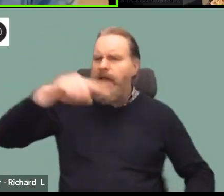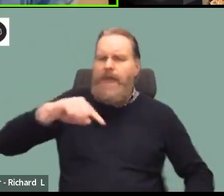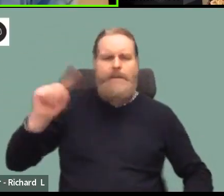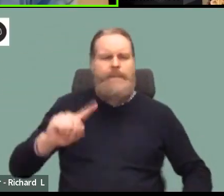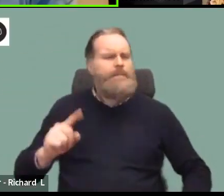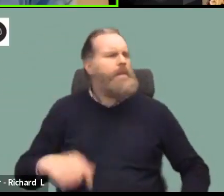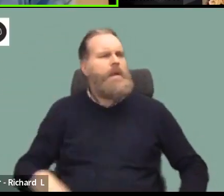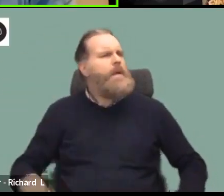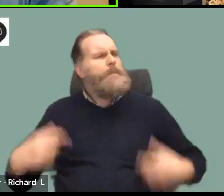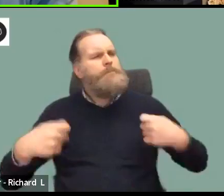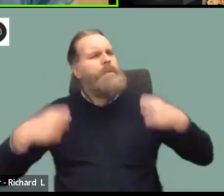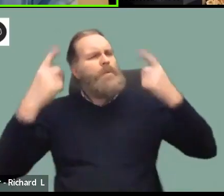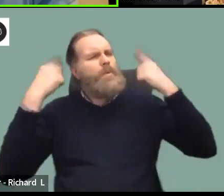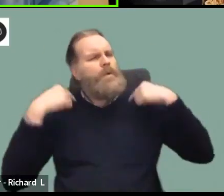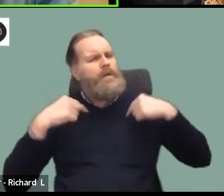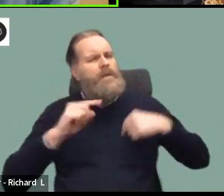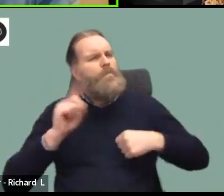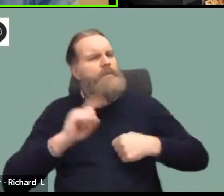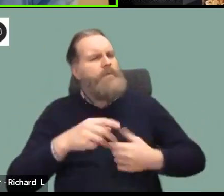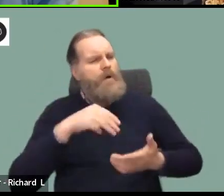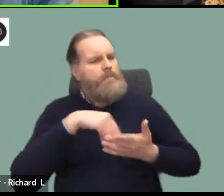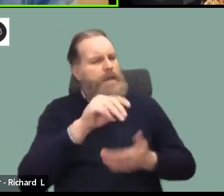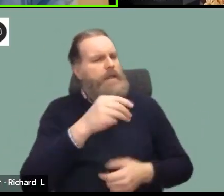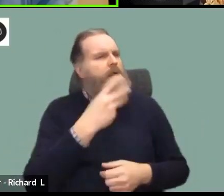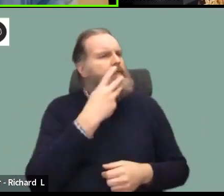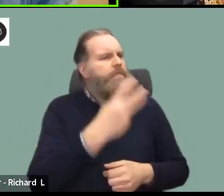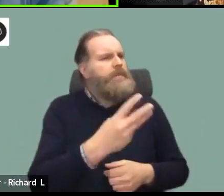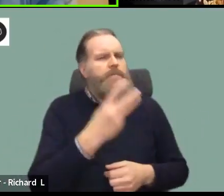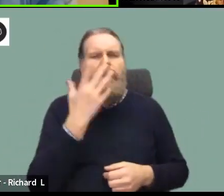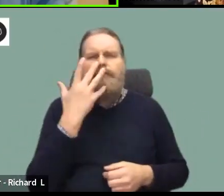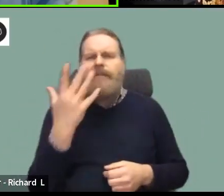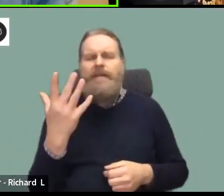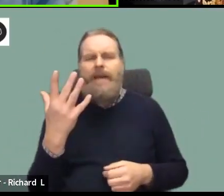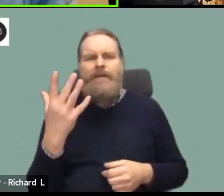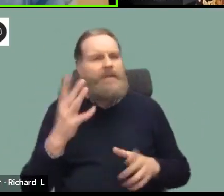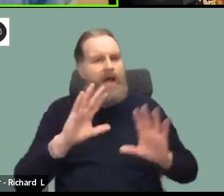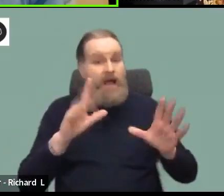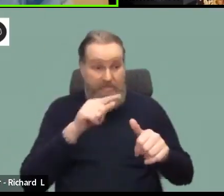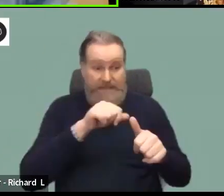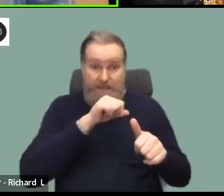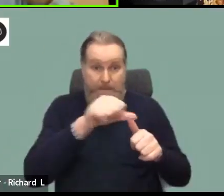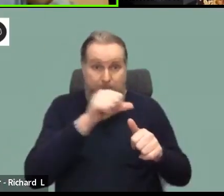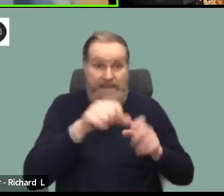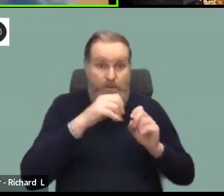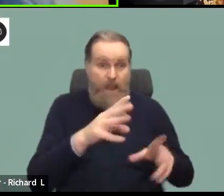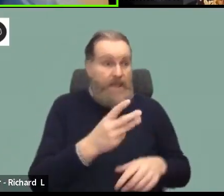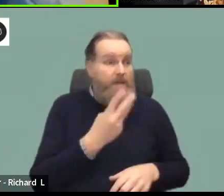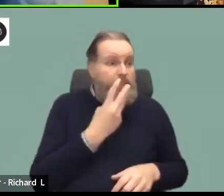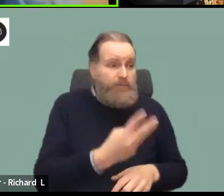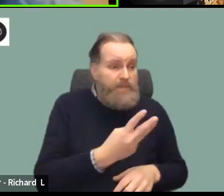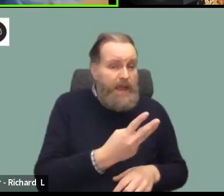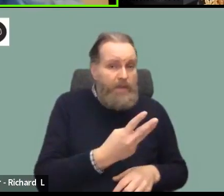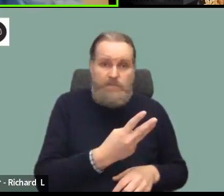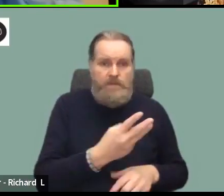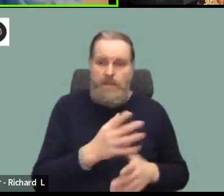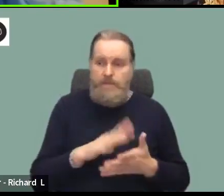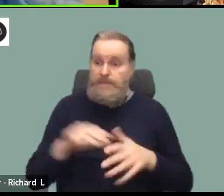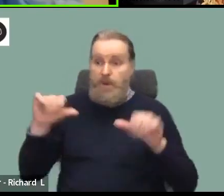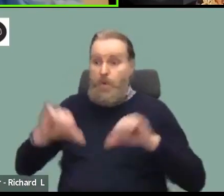e for those members who don't understand the levee to explain to them why is a better way of personalizing the government than personalizing the government than asking people to lose. tons of money, then tons of money, then I think if